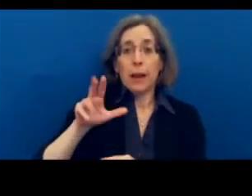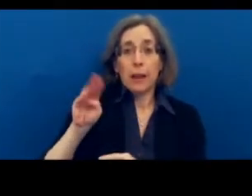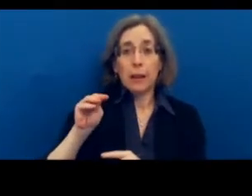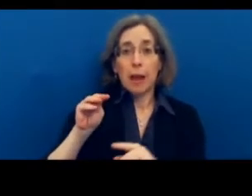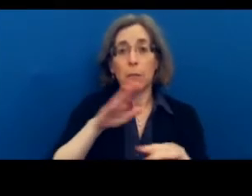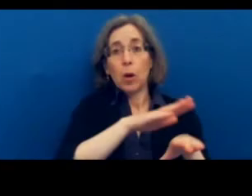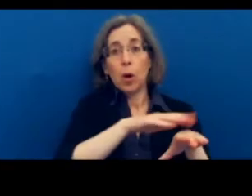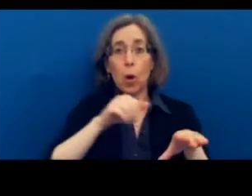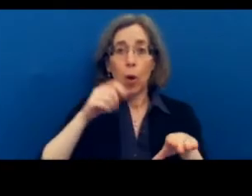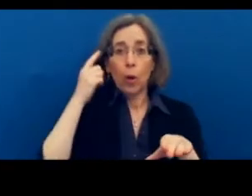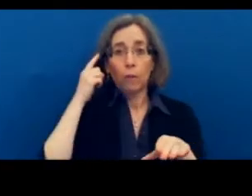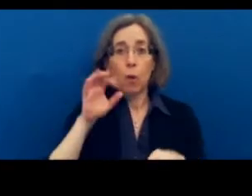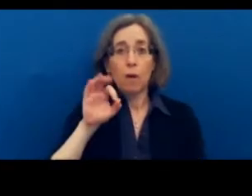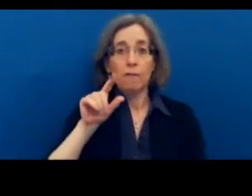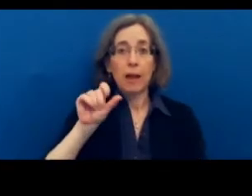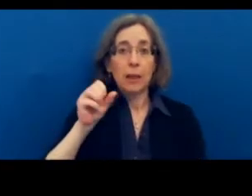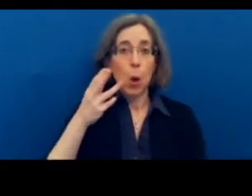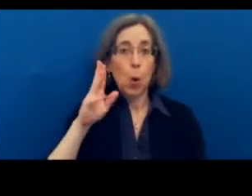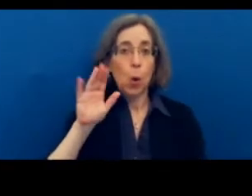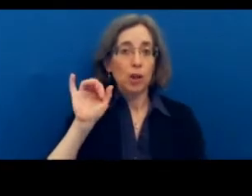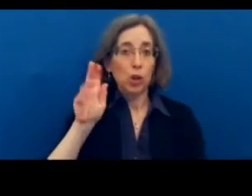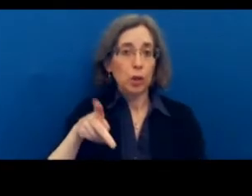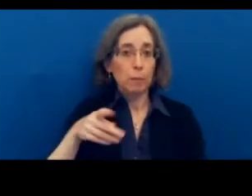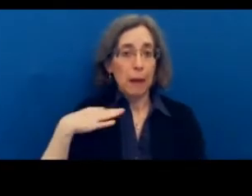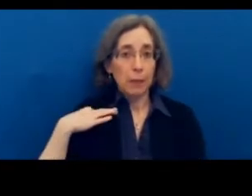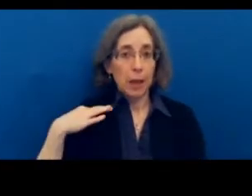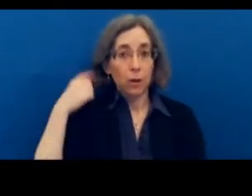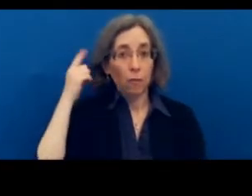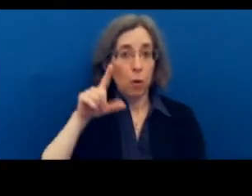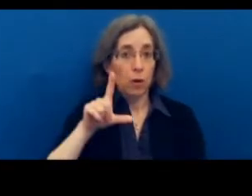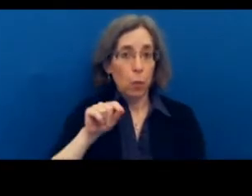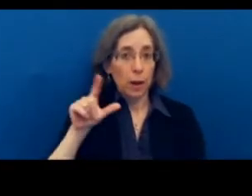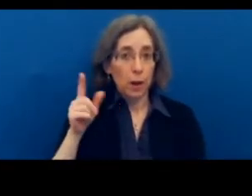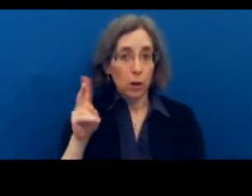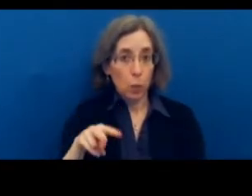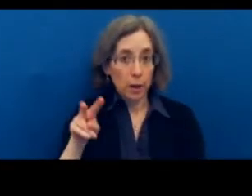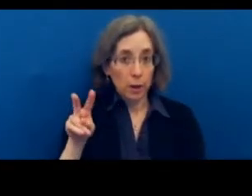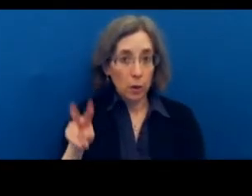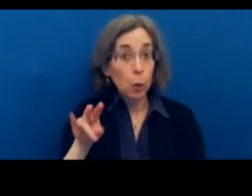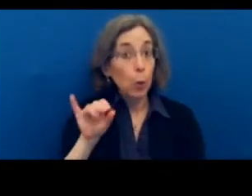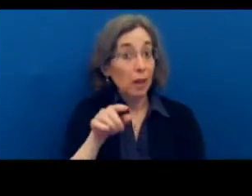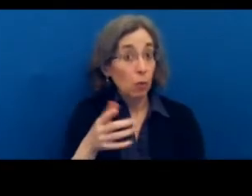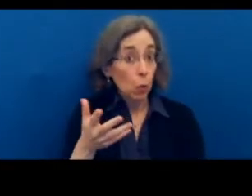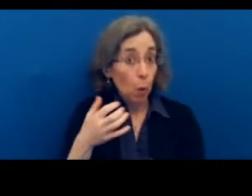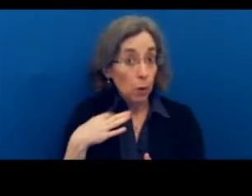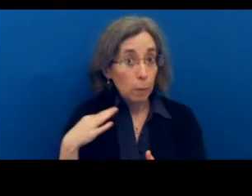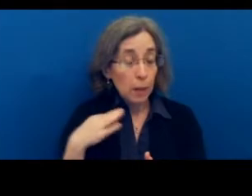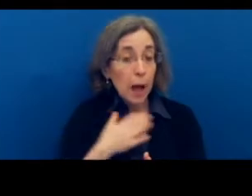FELLOWSHIP APPLICATIONS FOR 2022, IF YOU ARE INTERESTED TO APPLY LOOK AT THE HISTORY OF